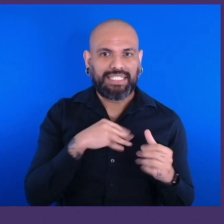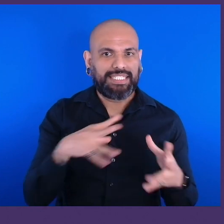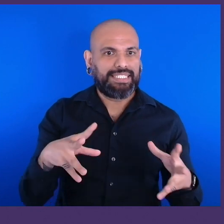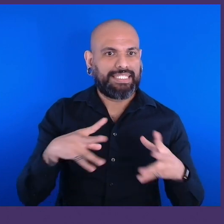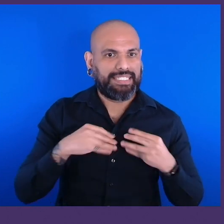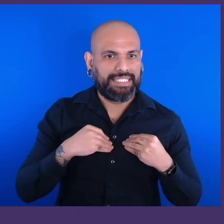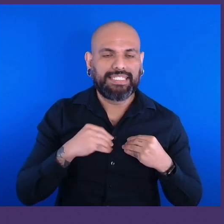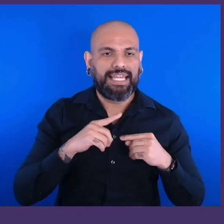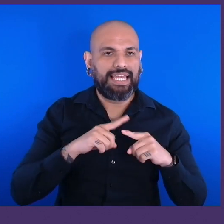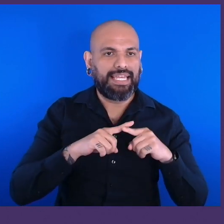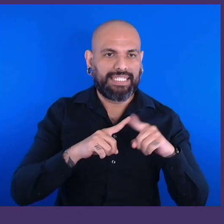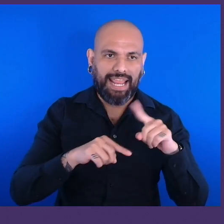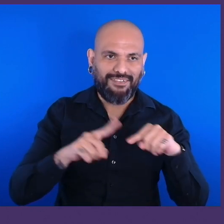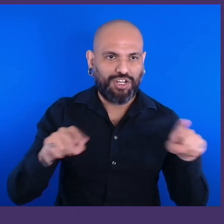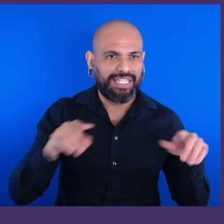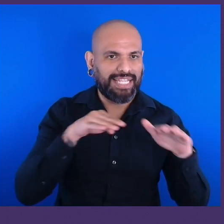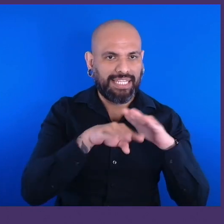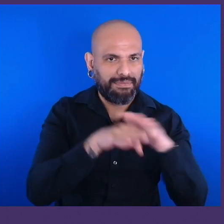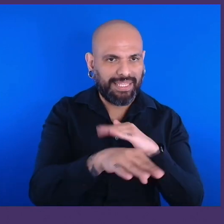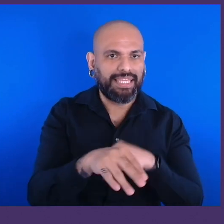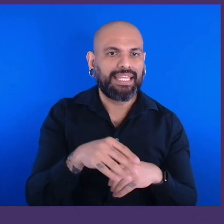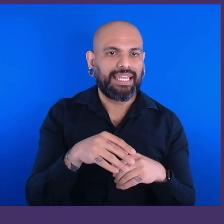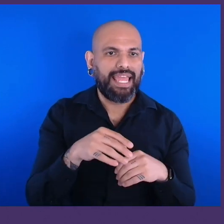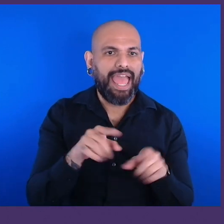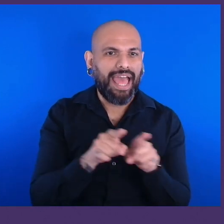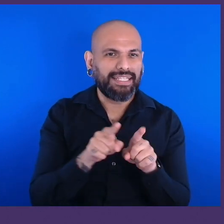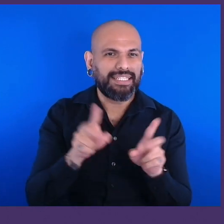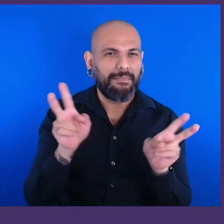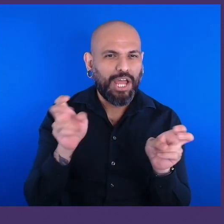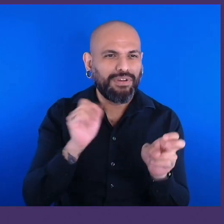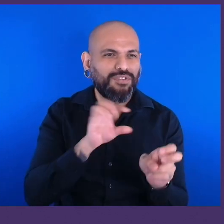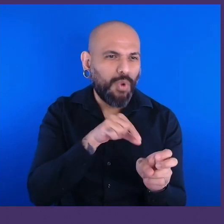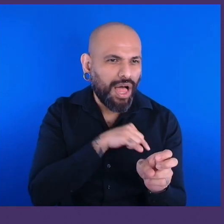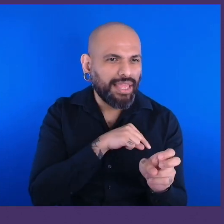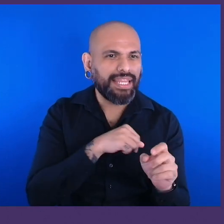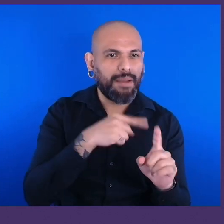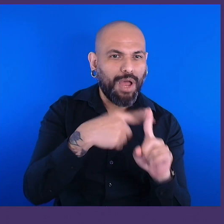and see the positive impact that accessibility will have